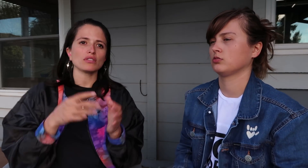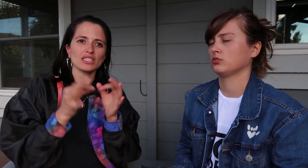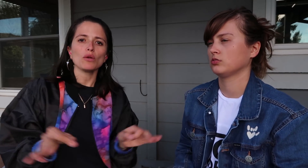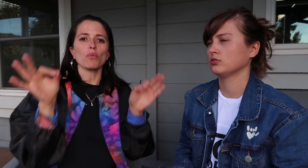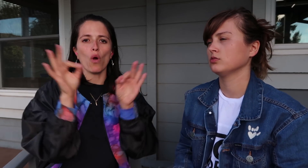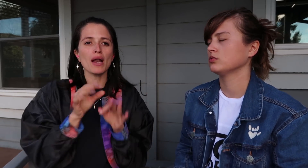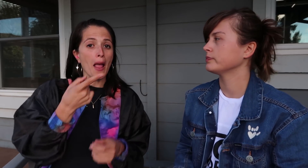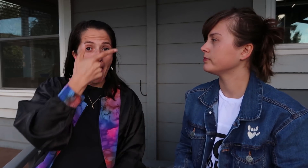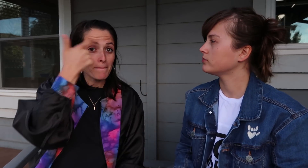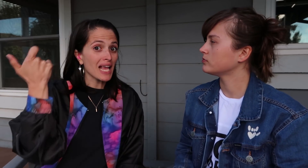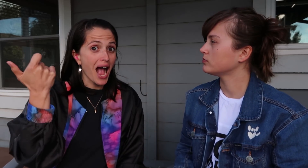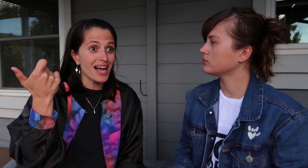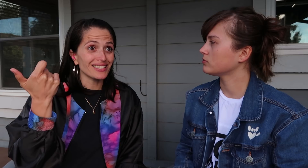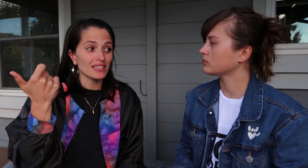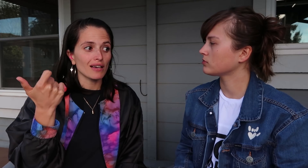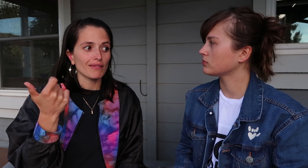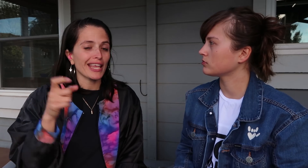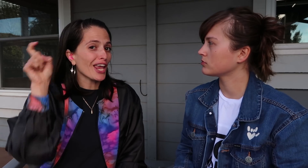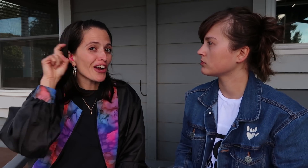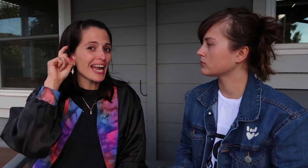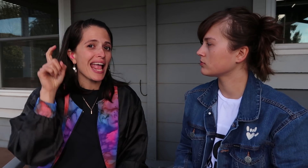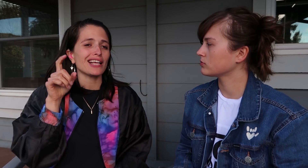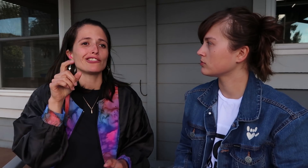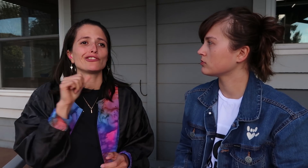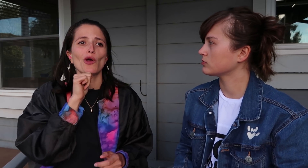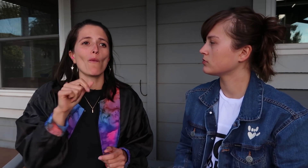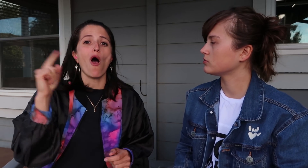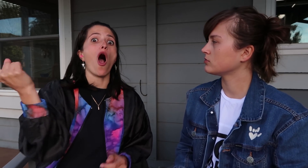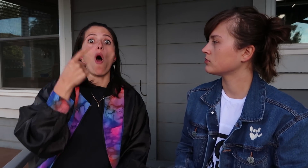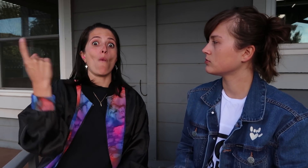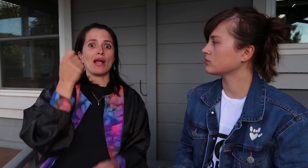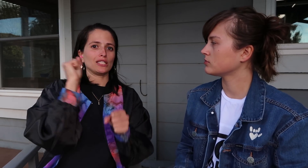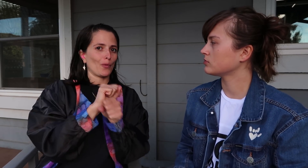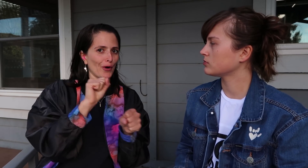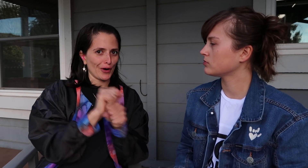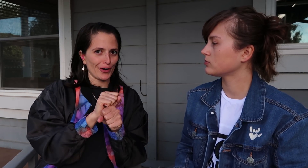It's important because, you know, hearing aids don't always work for everyone.